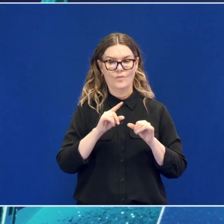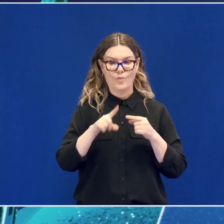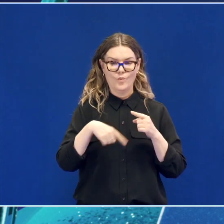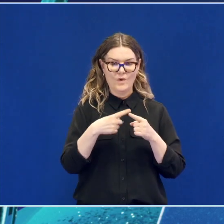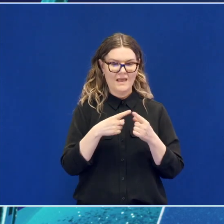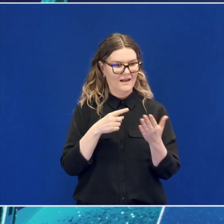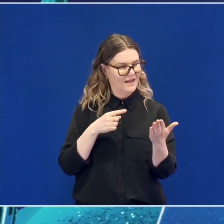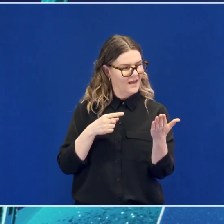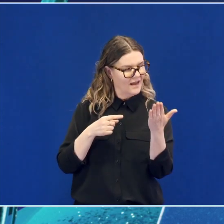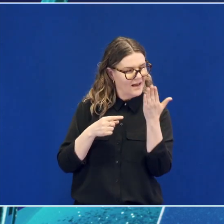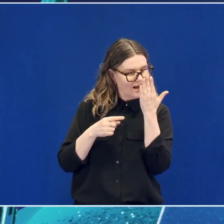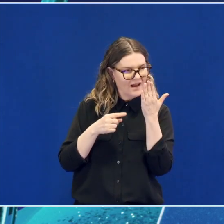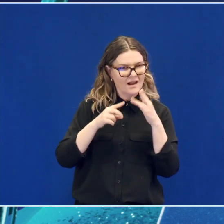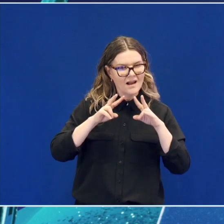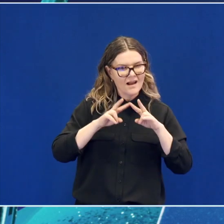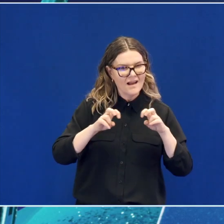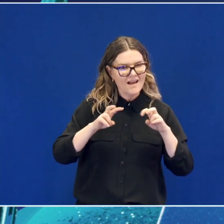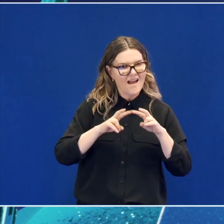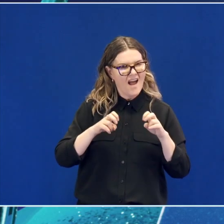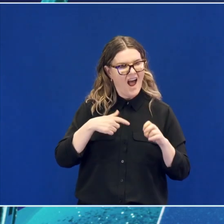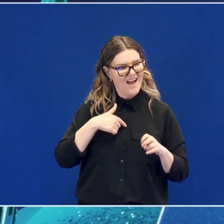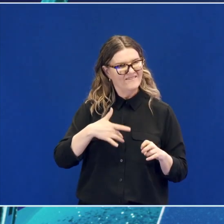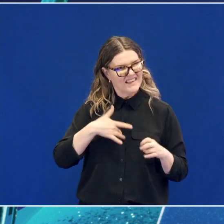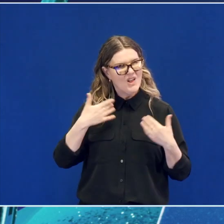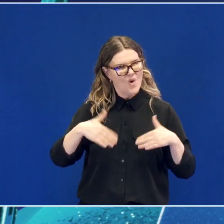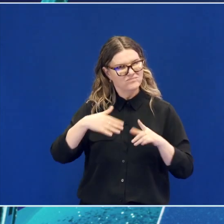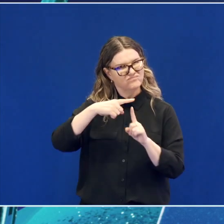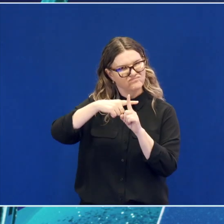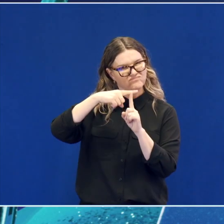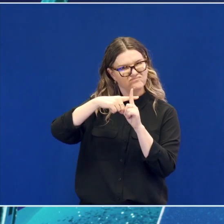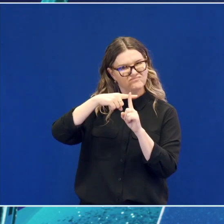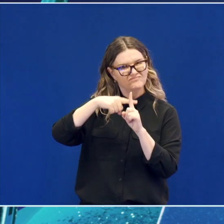about where things are at, because you focus on the Fortune 500 companies, for instance,